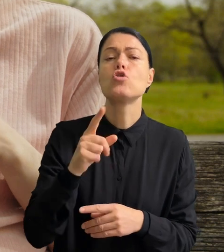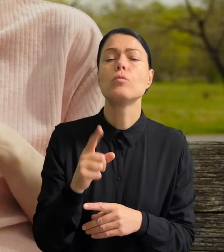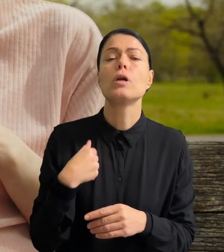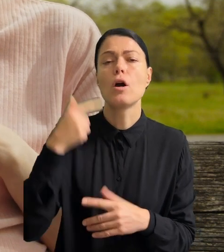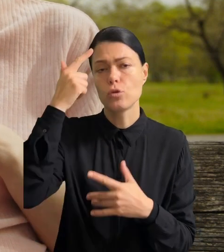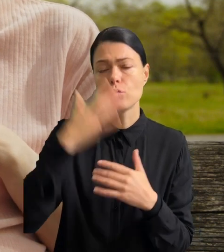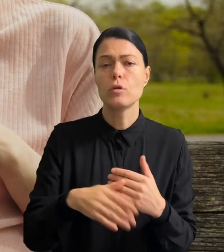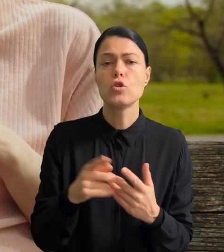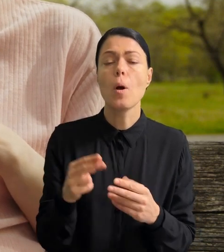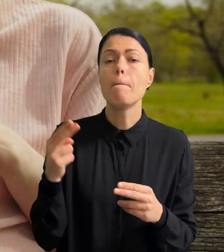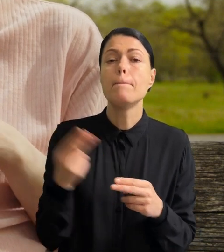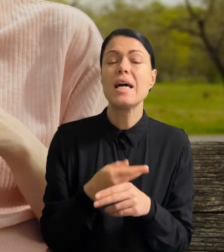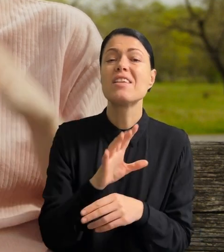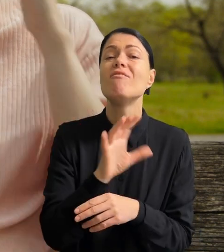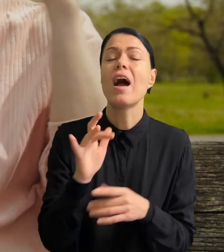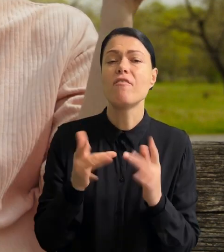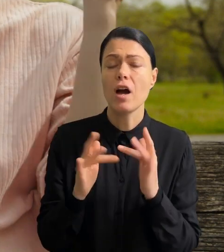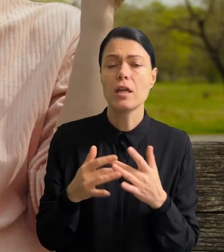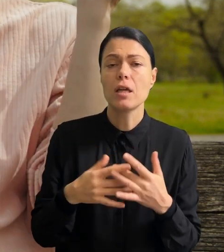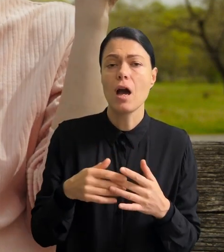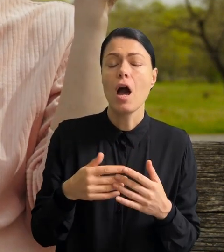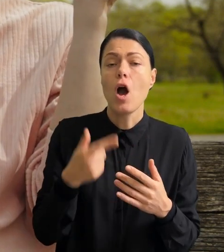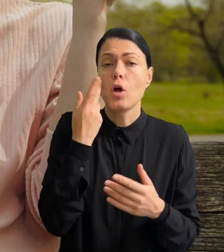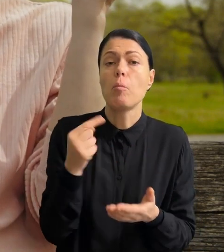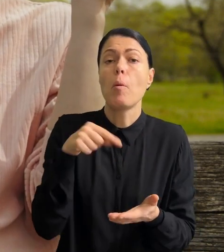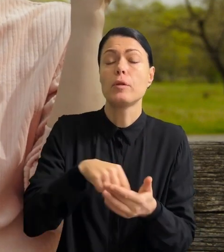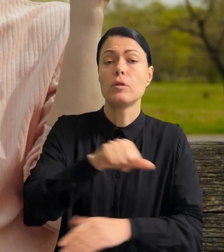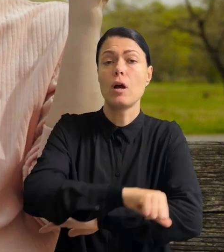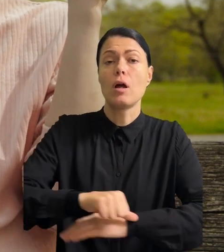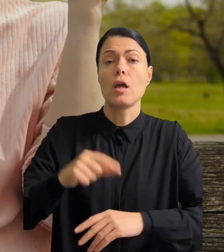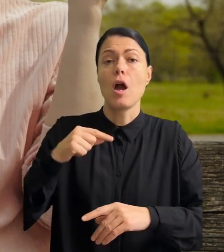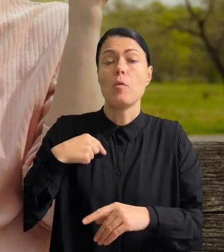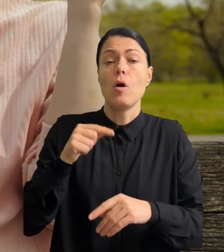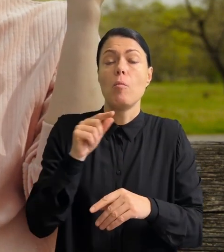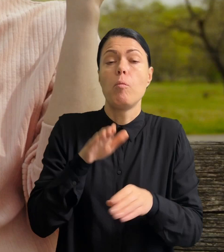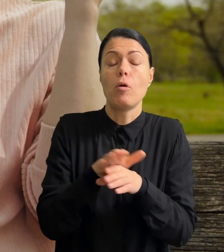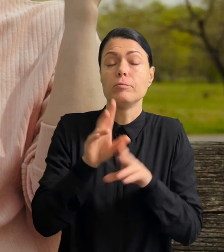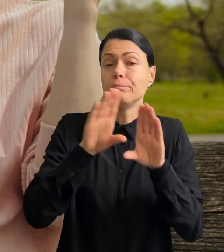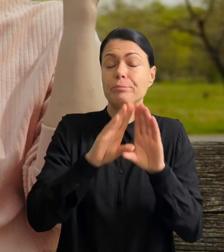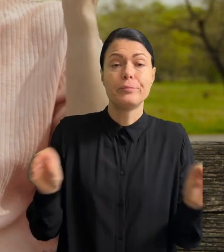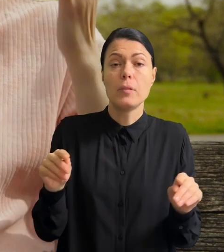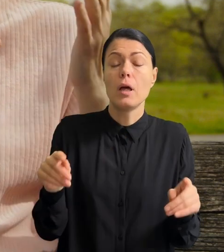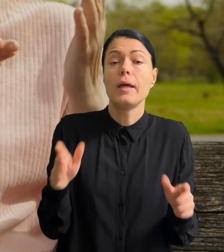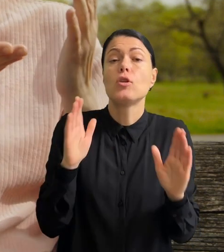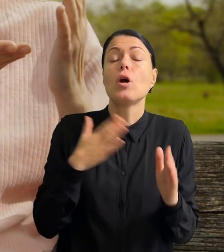Without Wi-Fi, I would stand in complete silence at the border. Only my son would be able